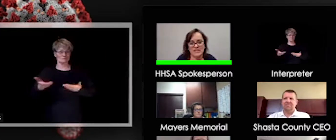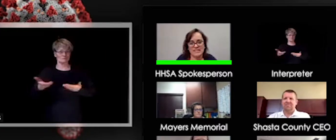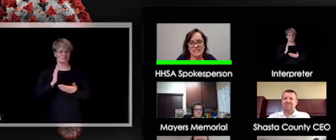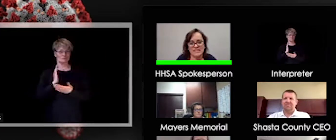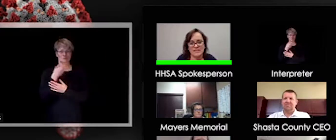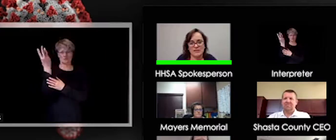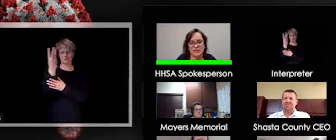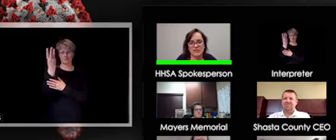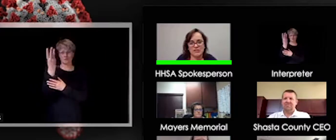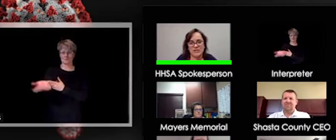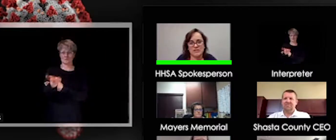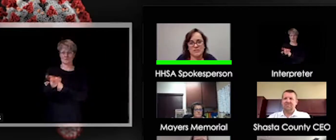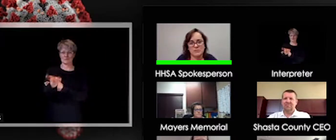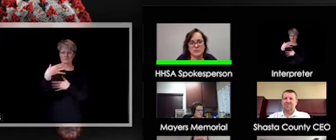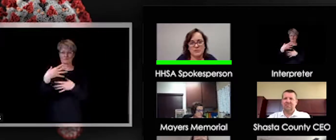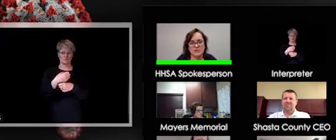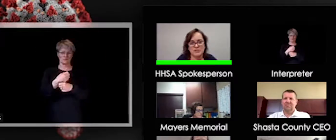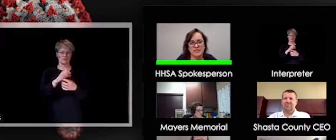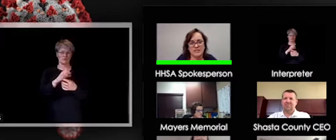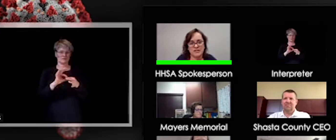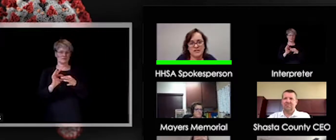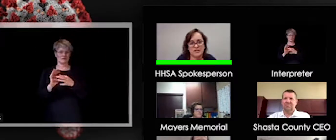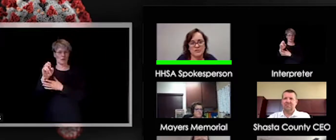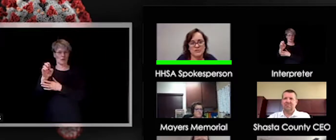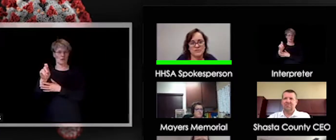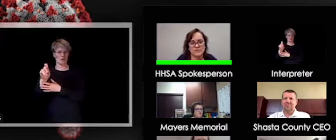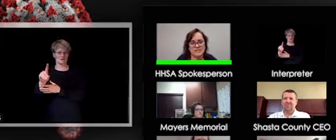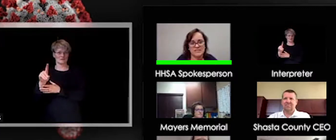COVID-19. I’m Kerri Schuette. I’m a spokesperson for the Shasta County Health and Human Services